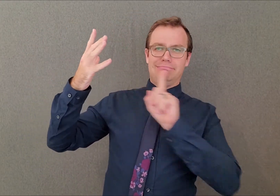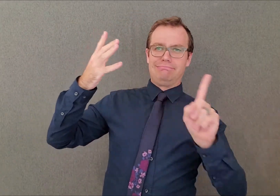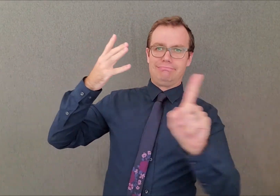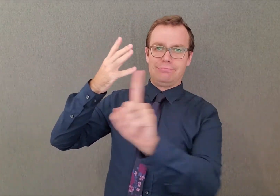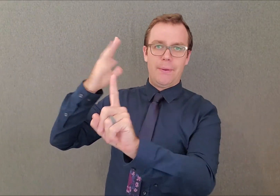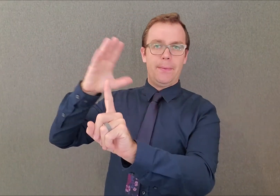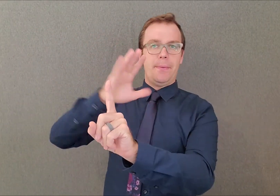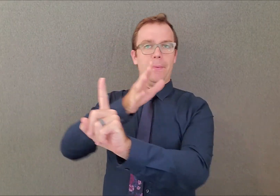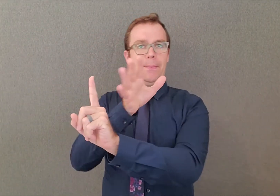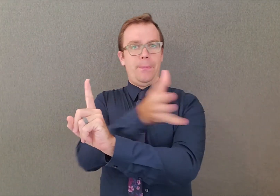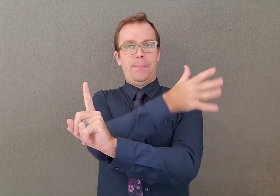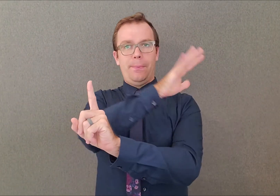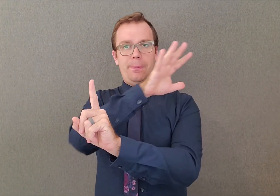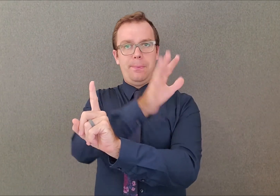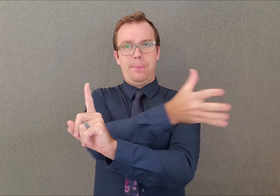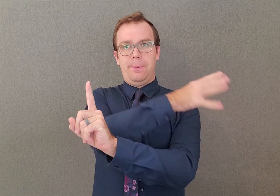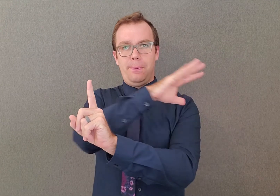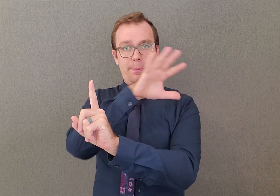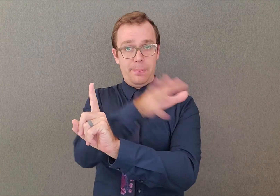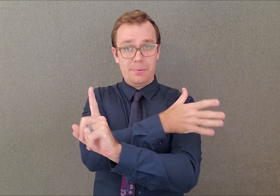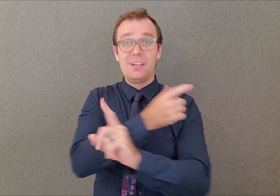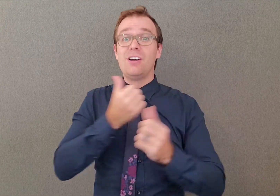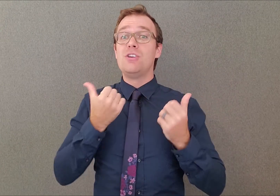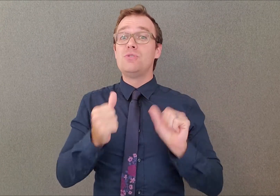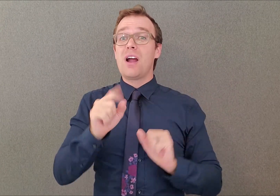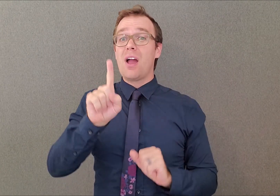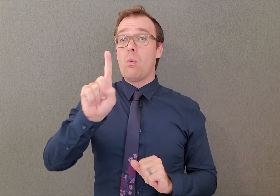In general, try to go at least one-half mile,